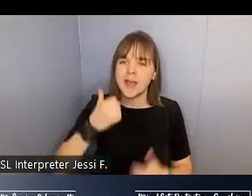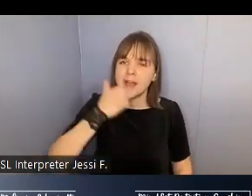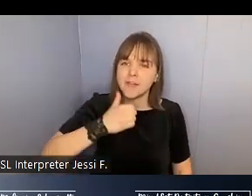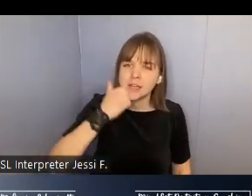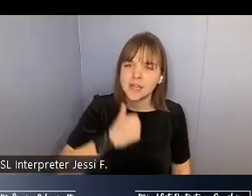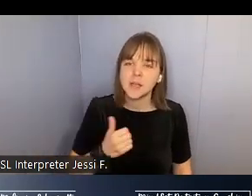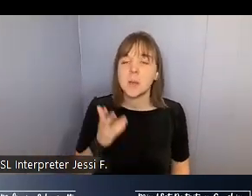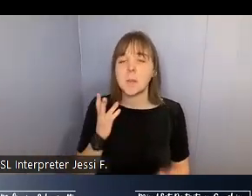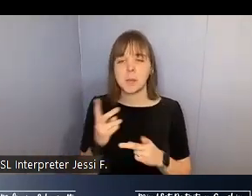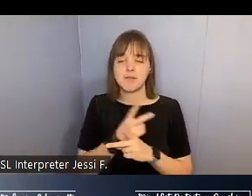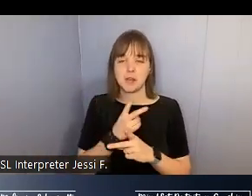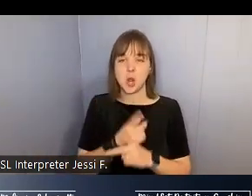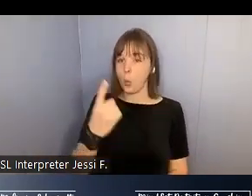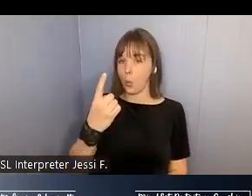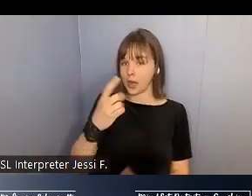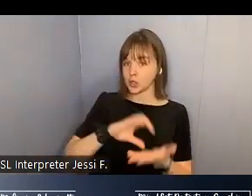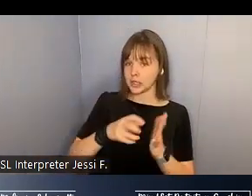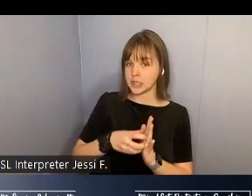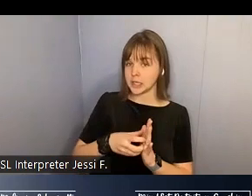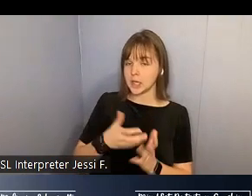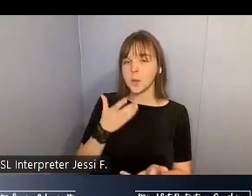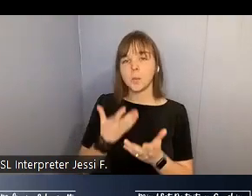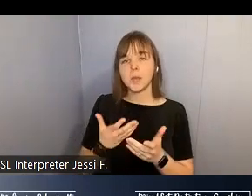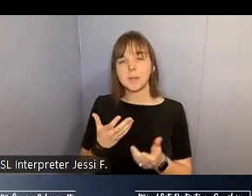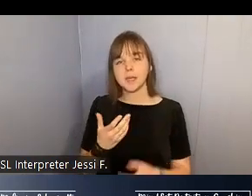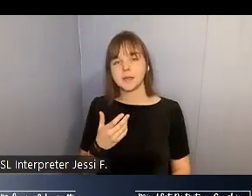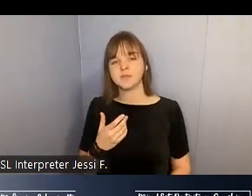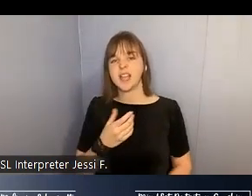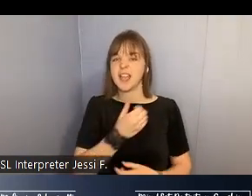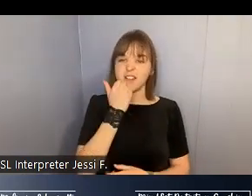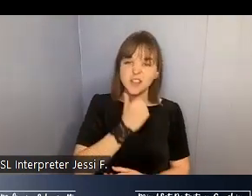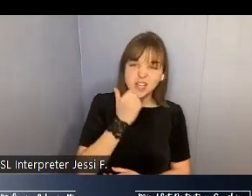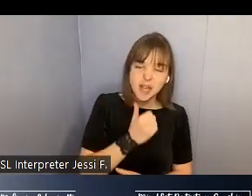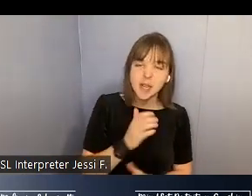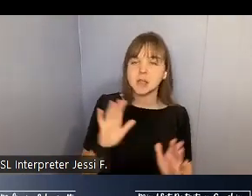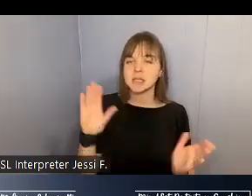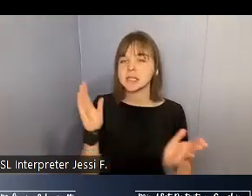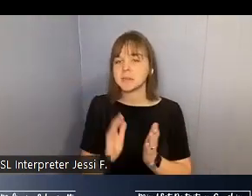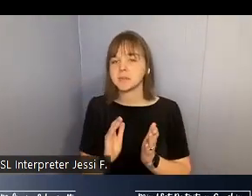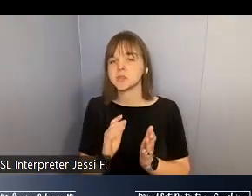Is it the amount of calories? Is it a certain day? Is it every day? How are we accounting for those two things?